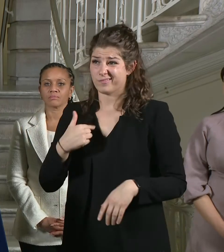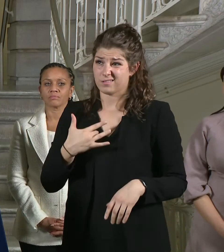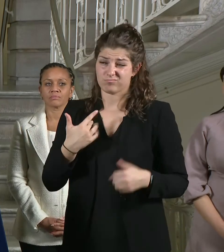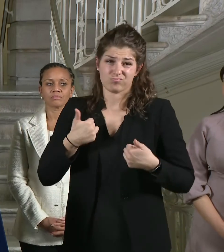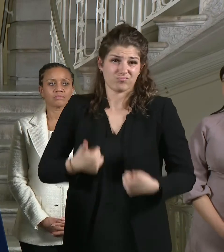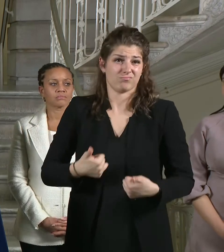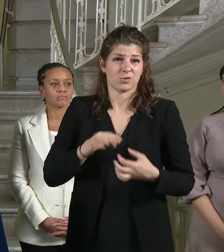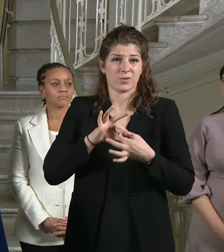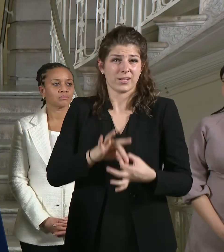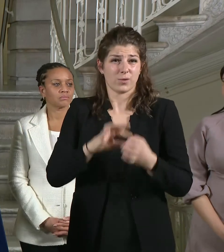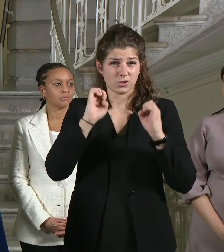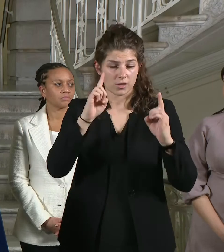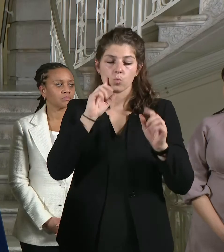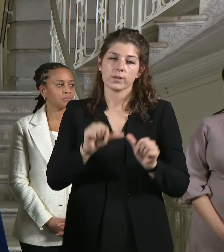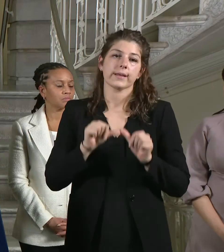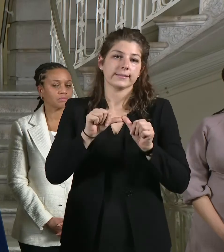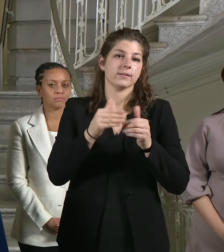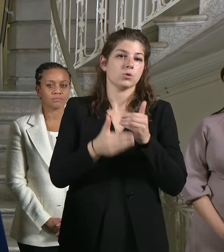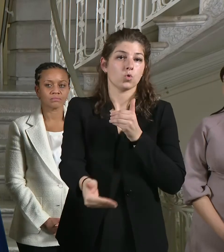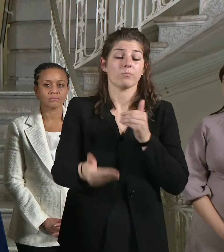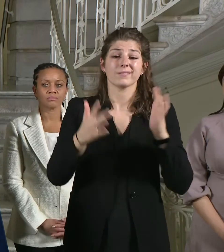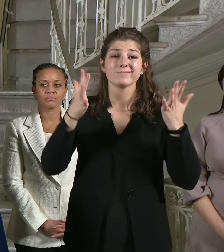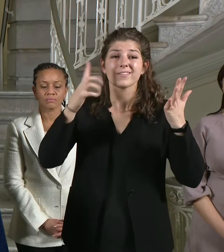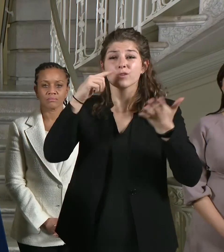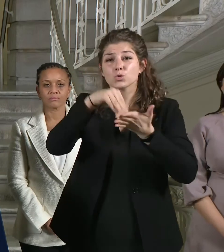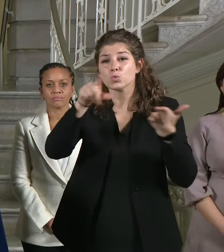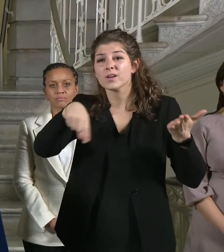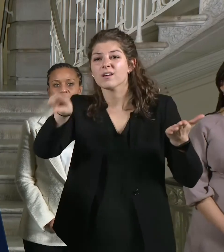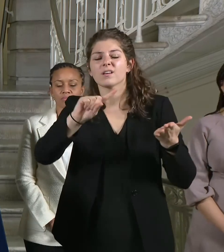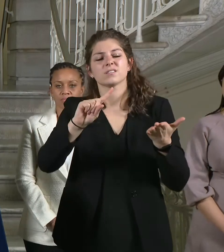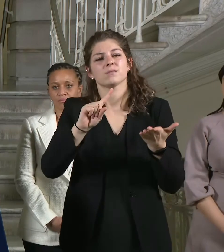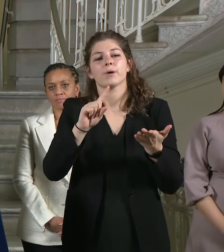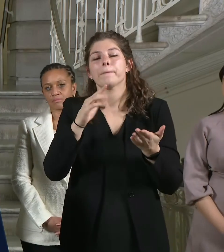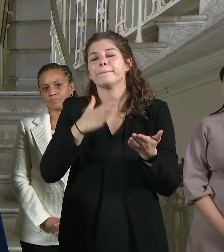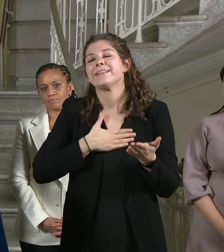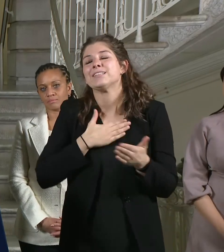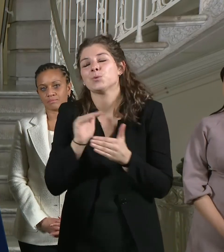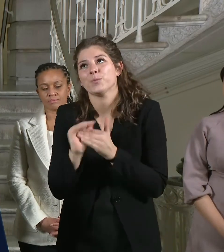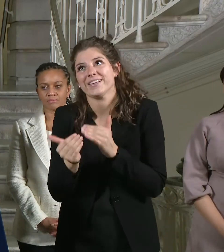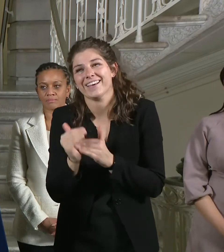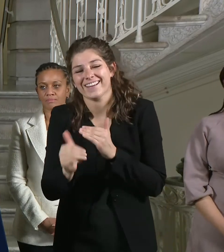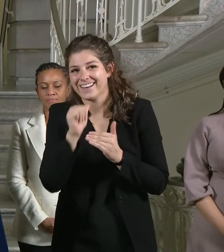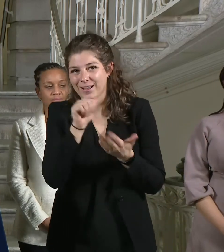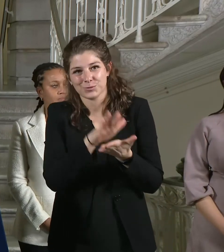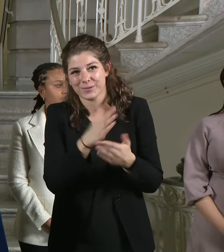WE LISTEN TO COUNSEL MALAYSIAN RITA JOSEPH AND WE BELIEVE WE HAVE DONE SOME